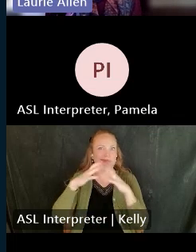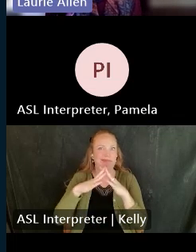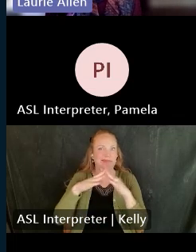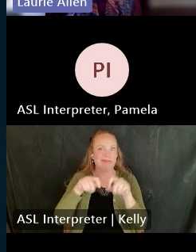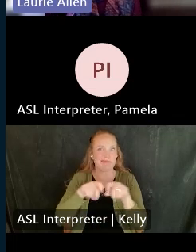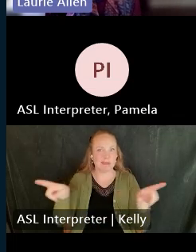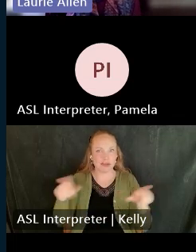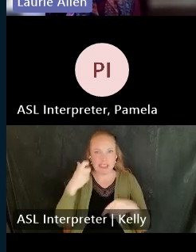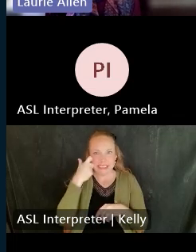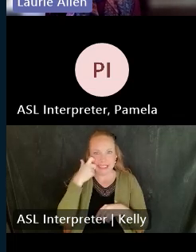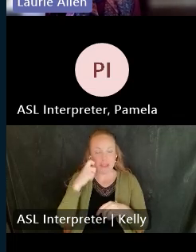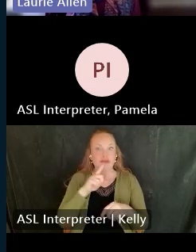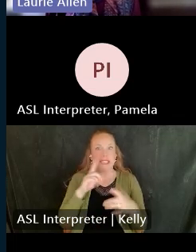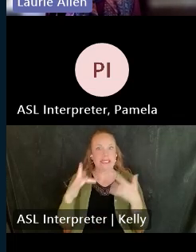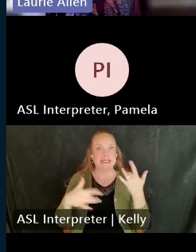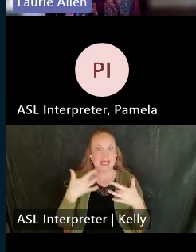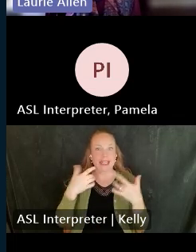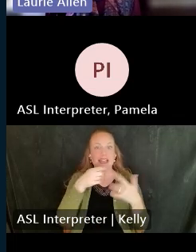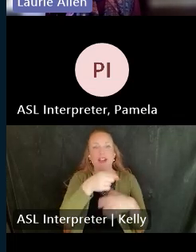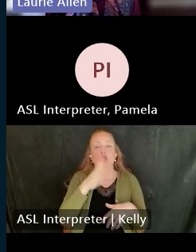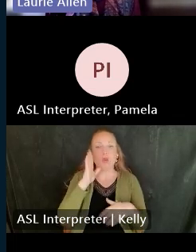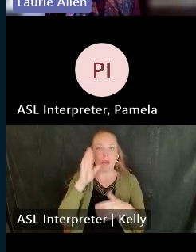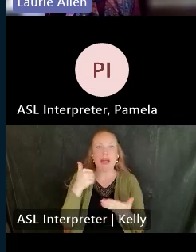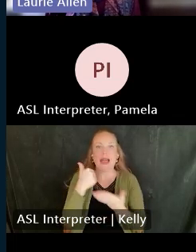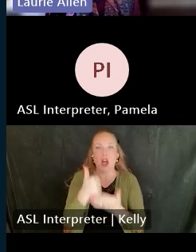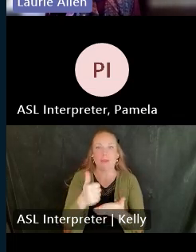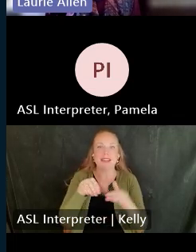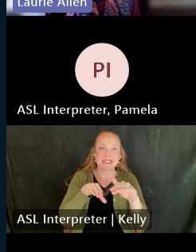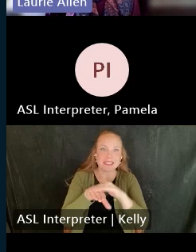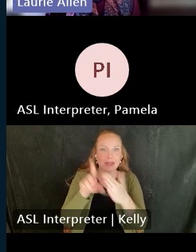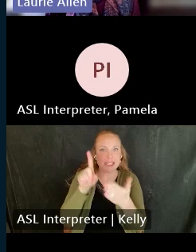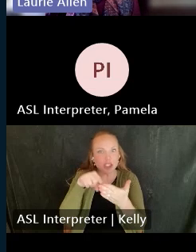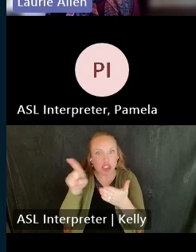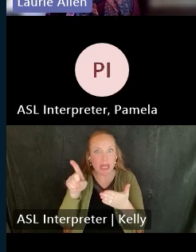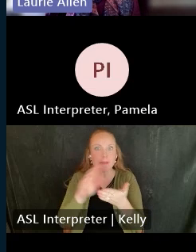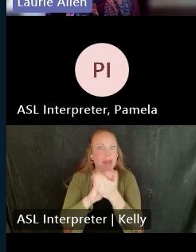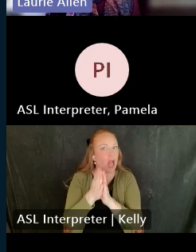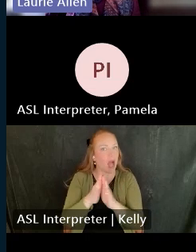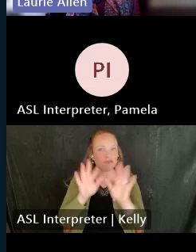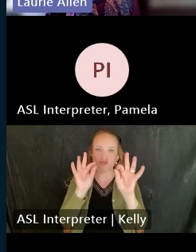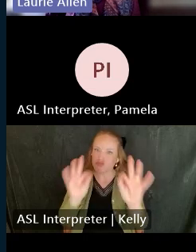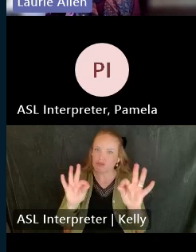And it's going to bring accessibility checking to the forefront, similar to how spell check works today.